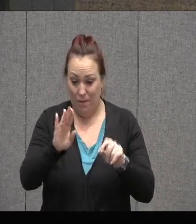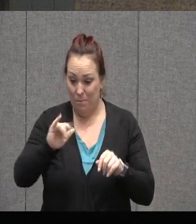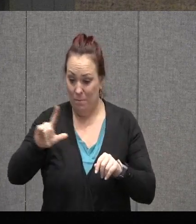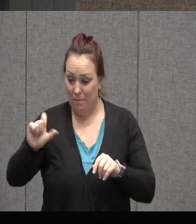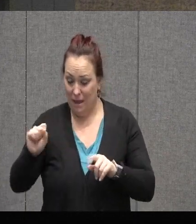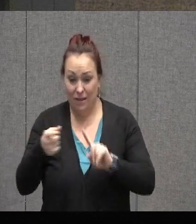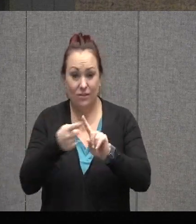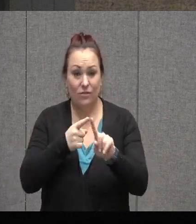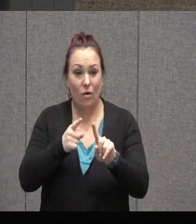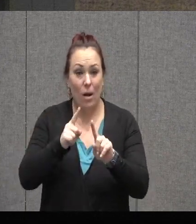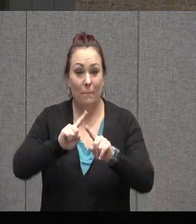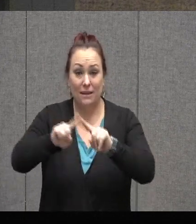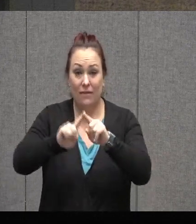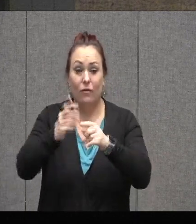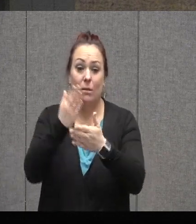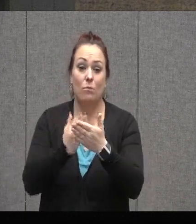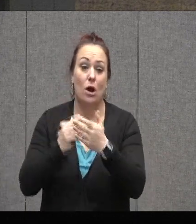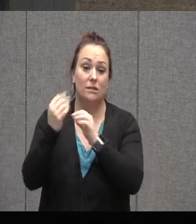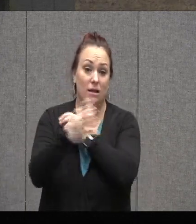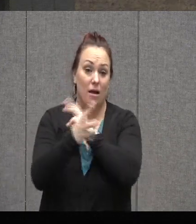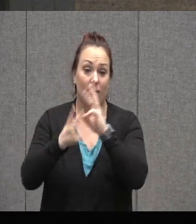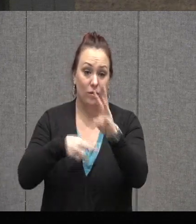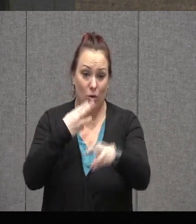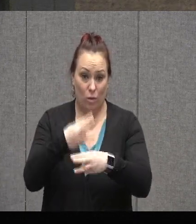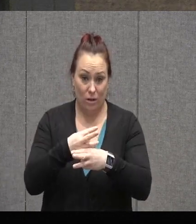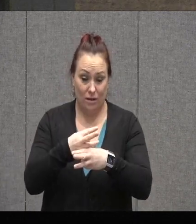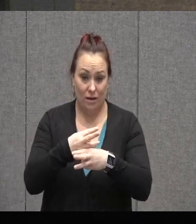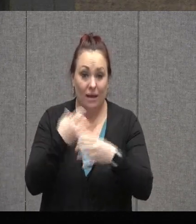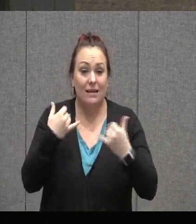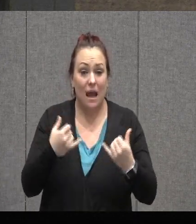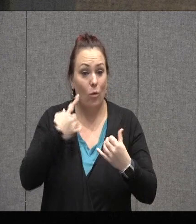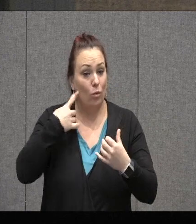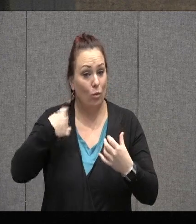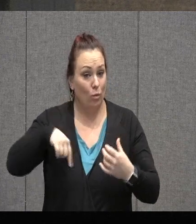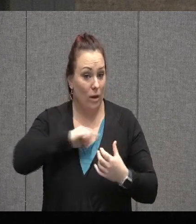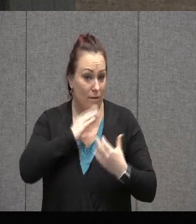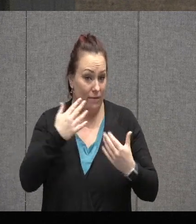Now, these are uploaded onto our APS @Home website.